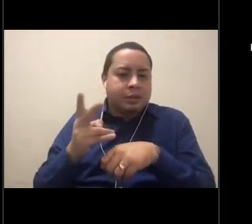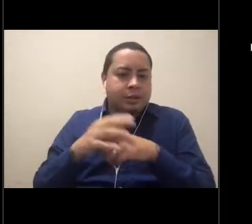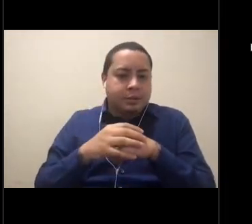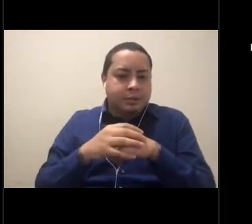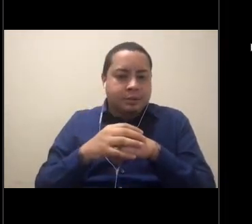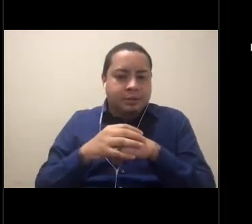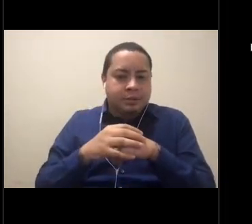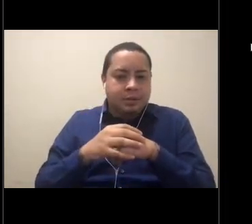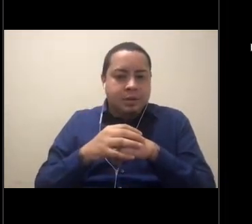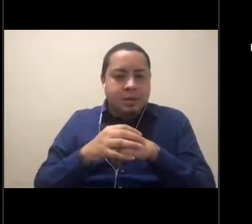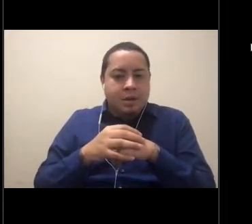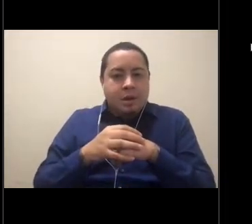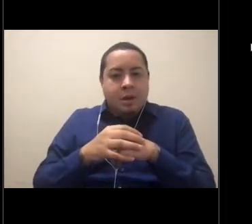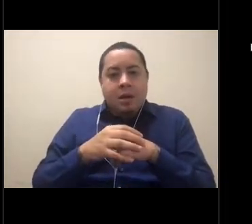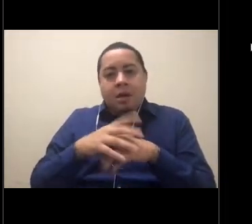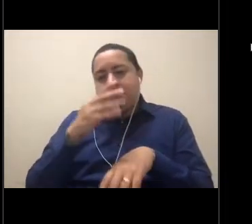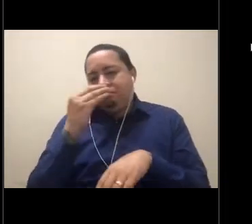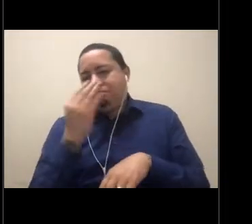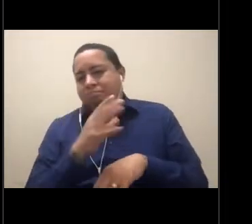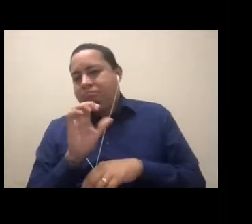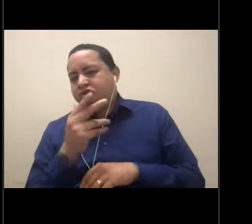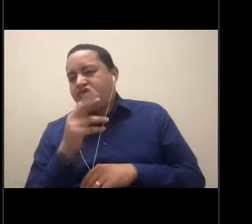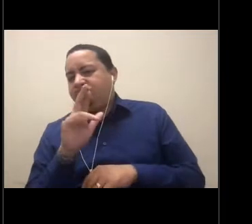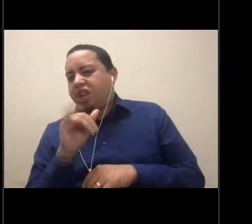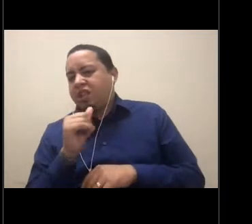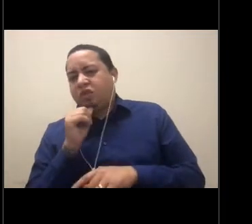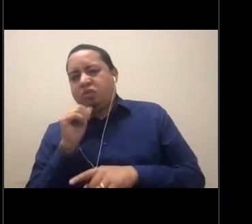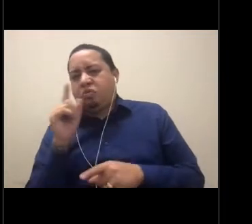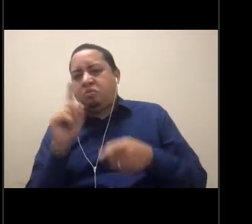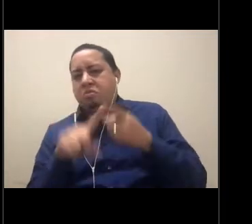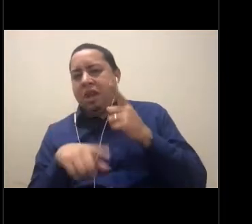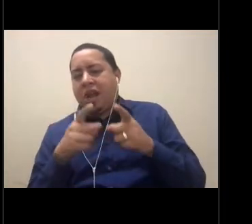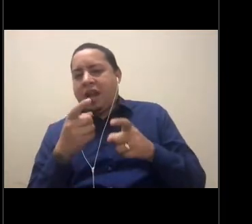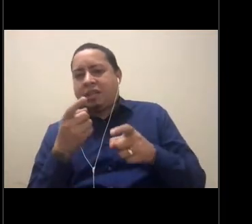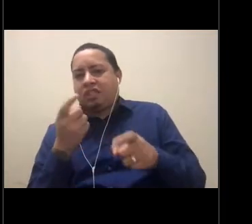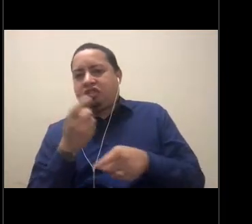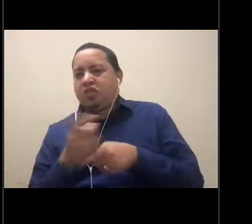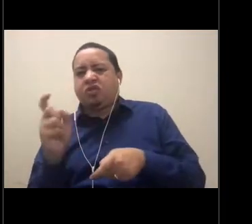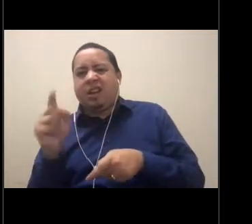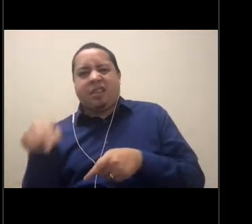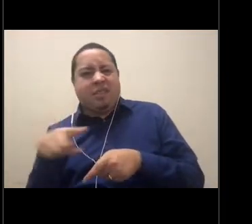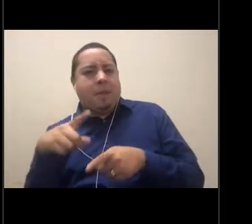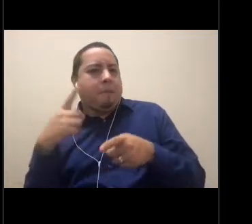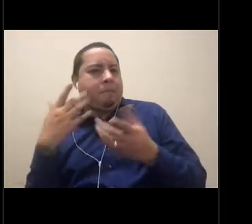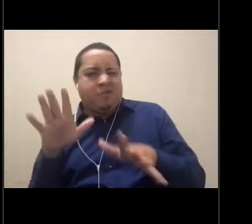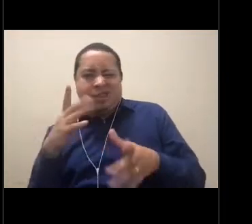You're not going to be able to fool them. Oh, I was, I was hoping I would have a good machine, but we have more questions ahead